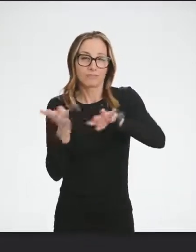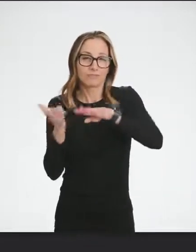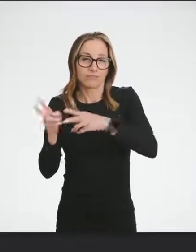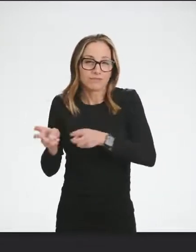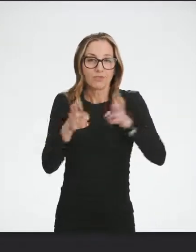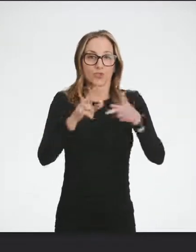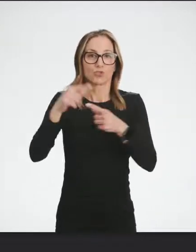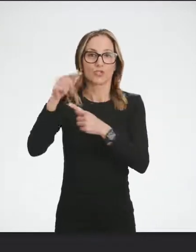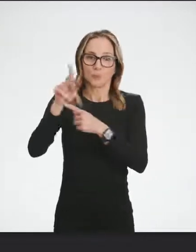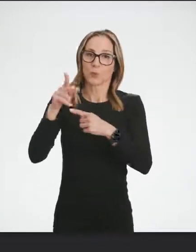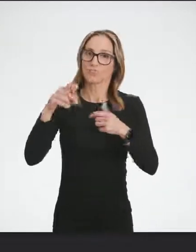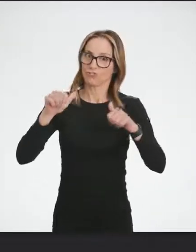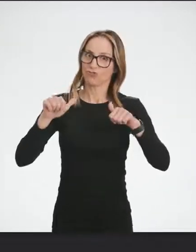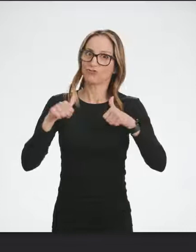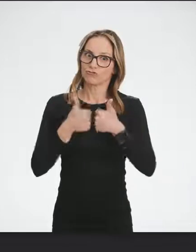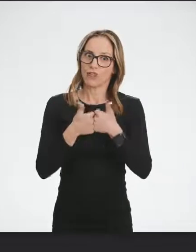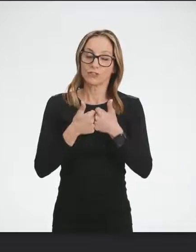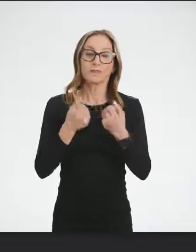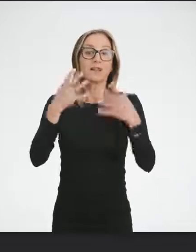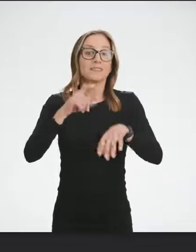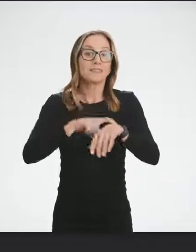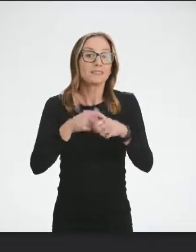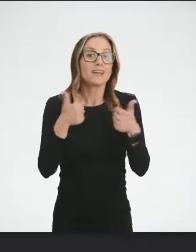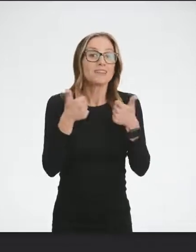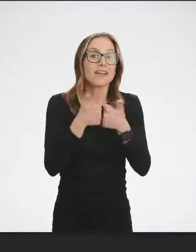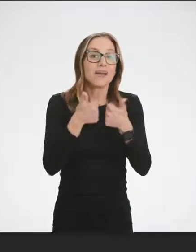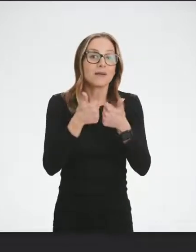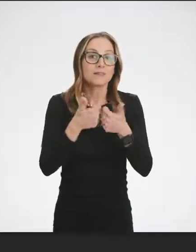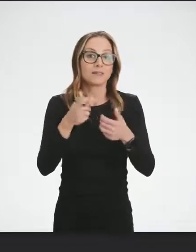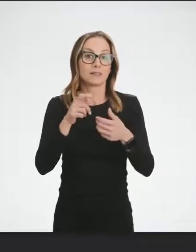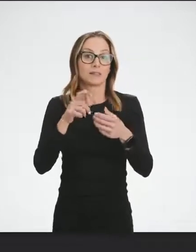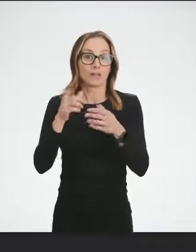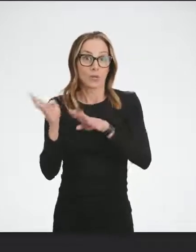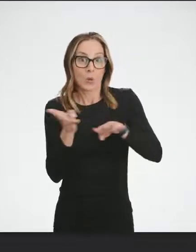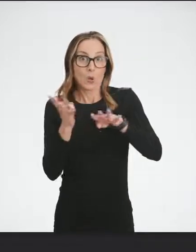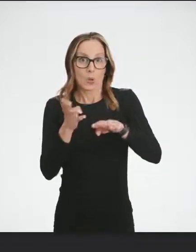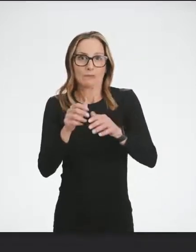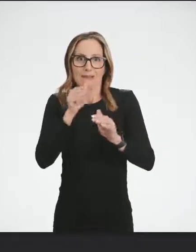Often, games will hide asset loading behind a loading screen, and one technique to launch